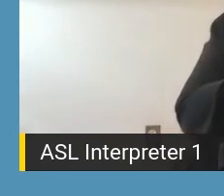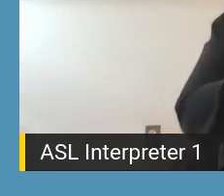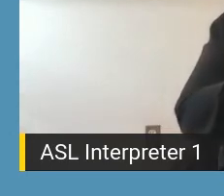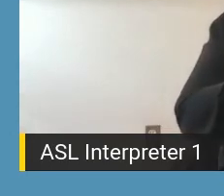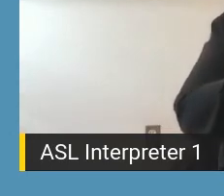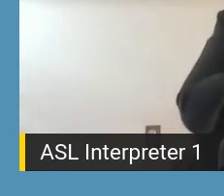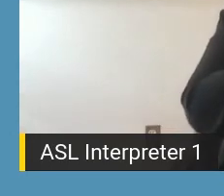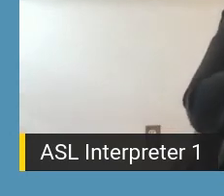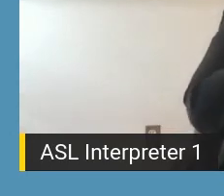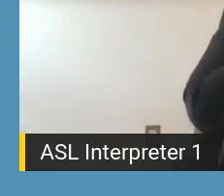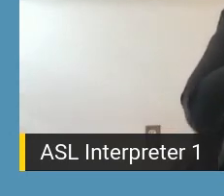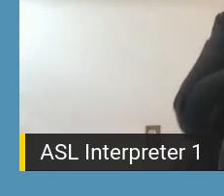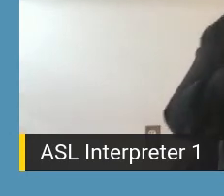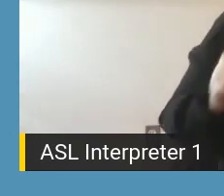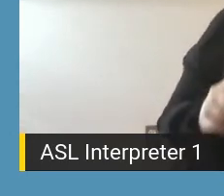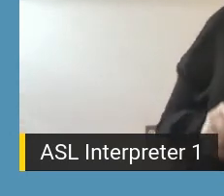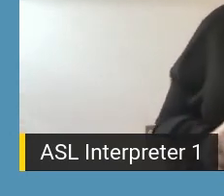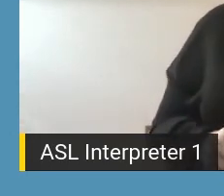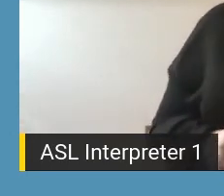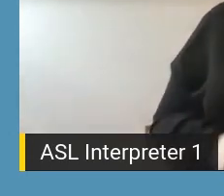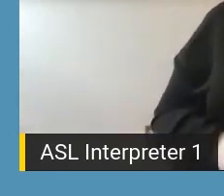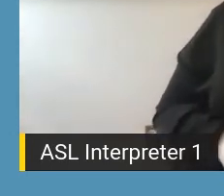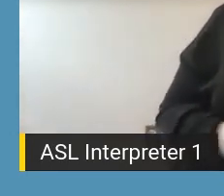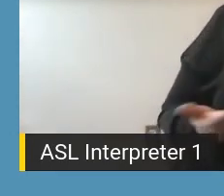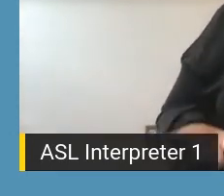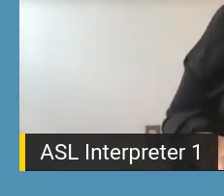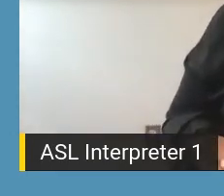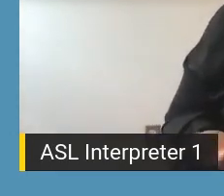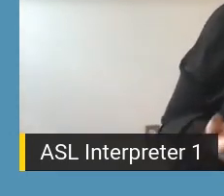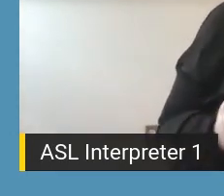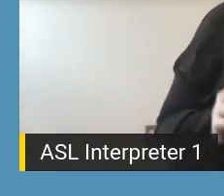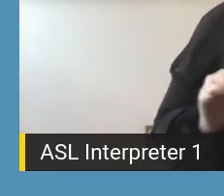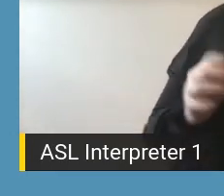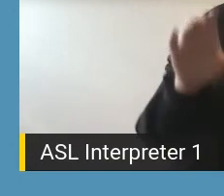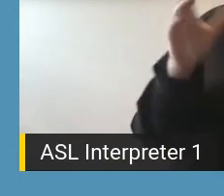I did not say that you have some something to go back to, right?